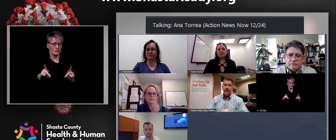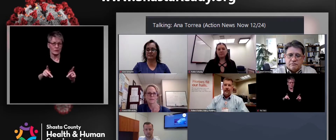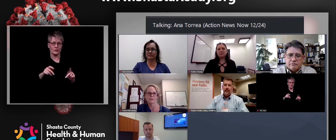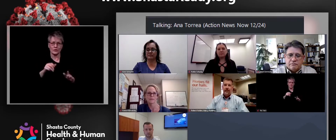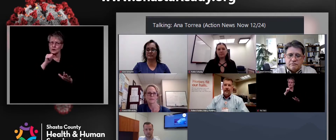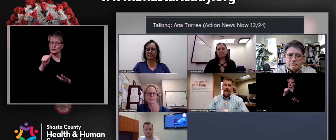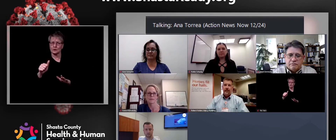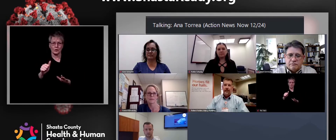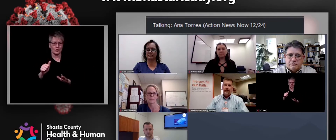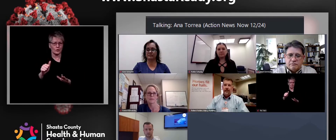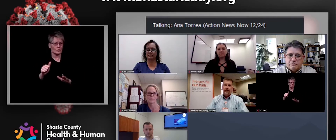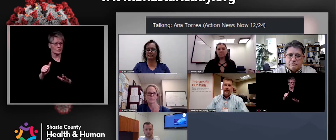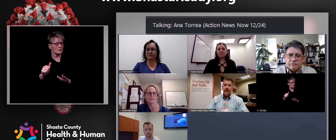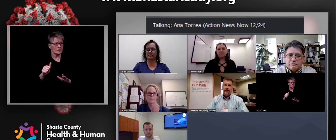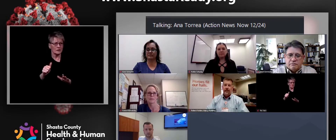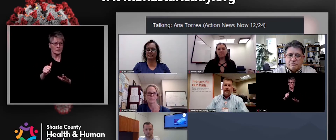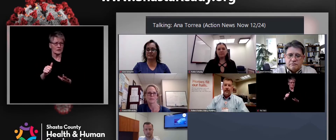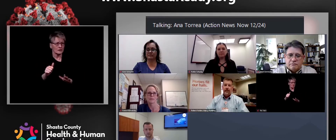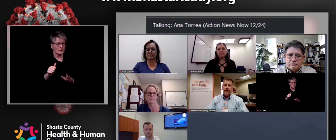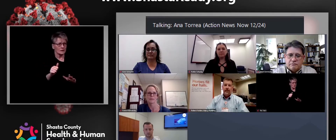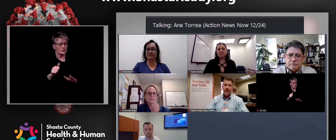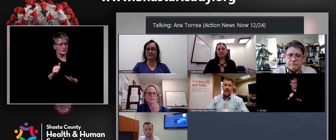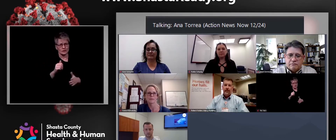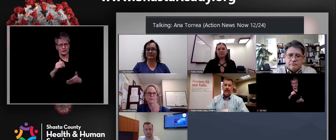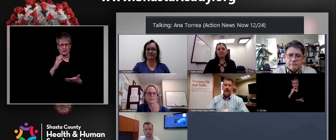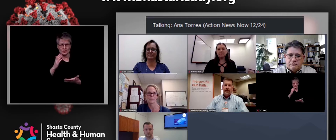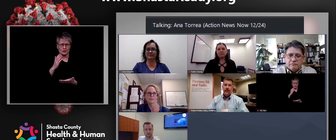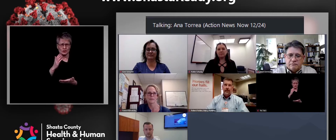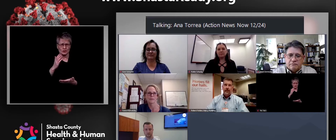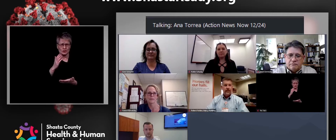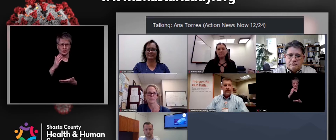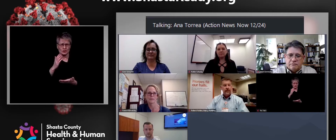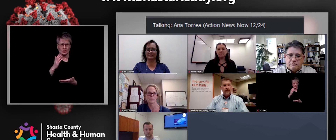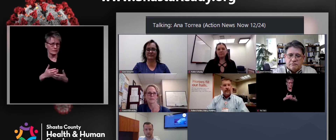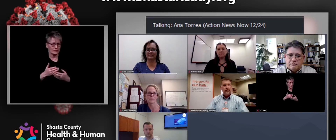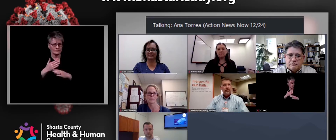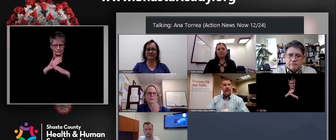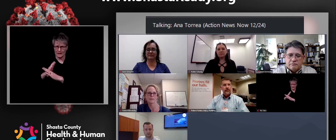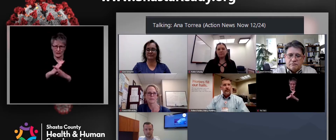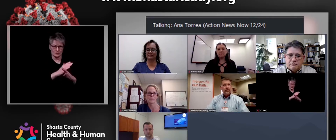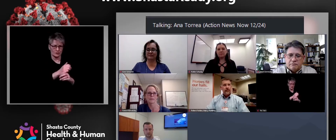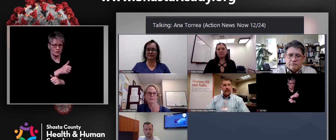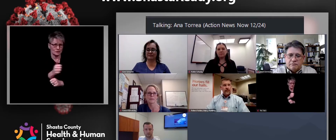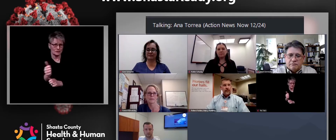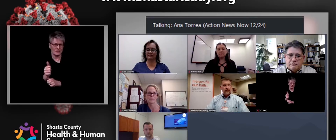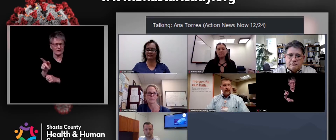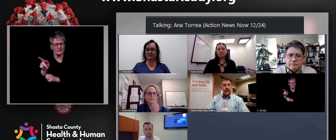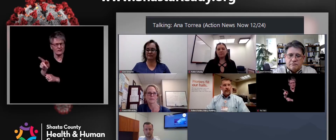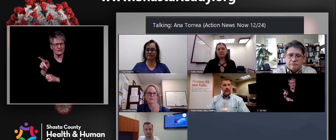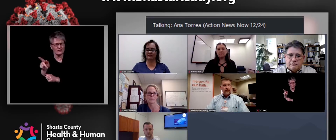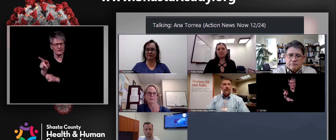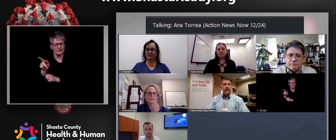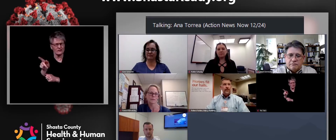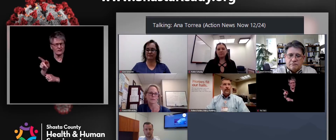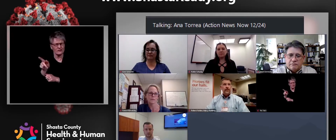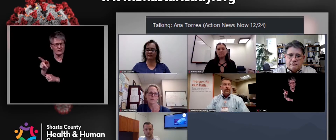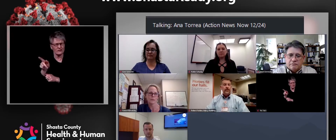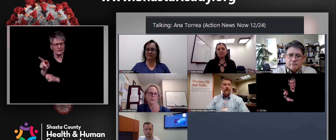something like impending doom. And then another UCF doctor said that she's not too worried